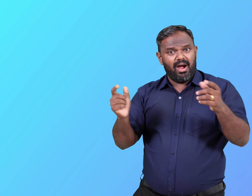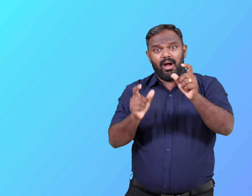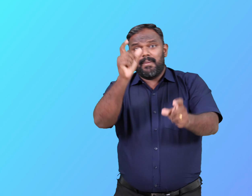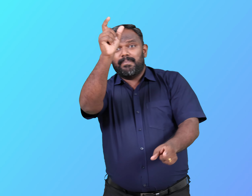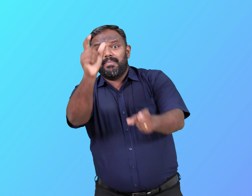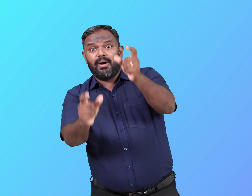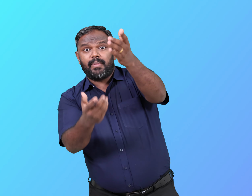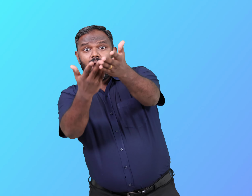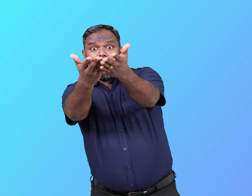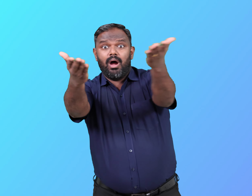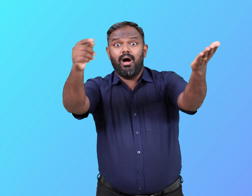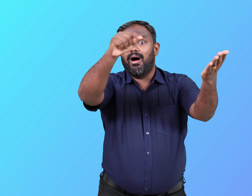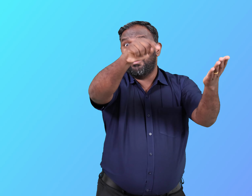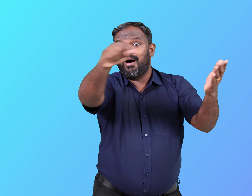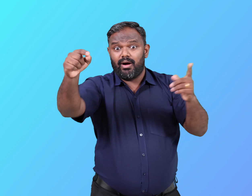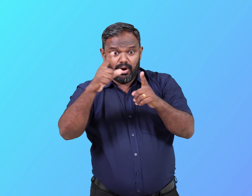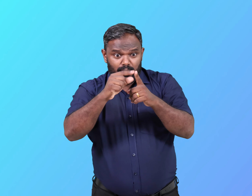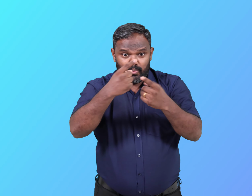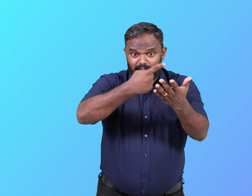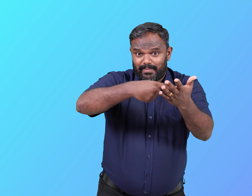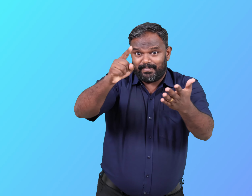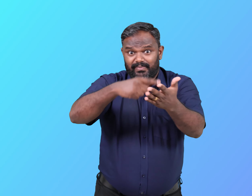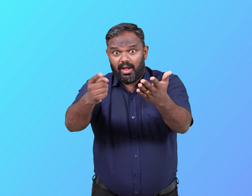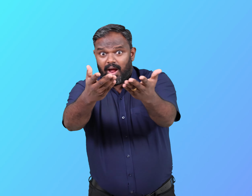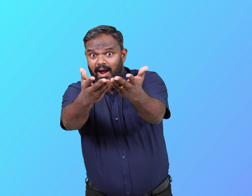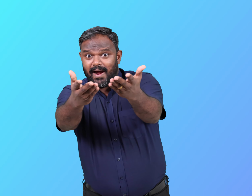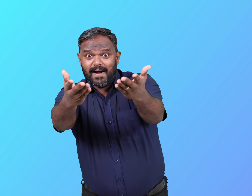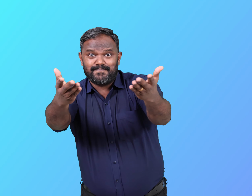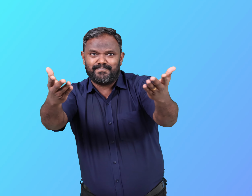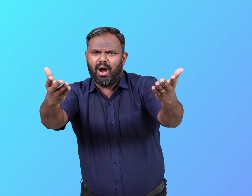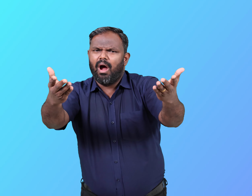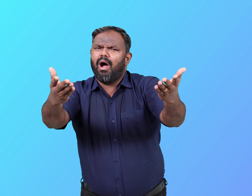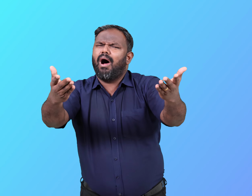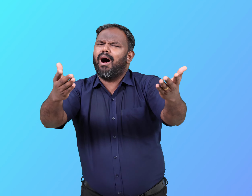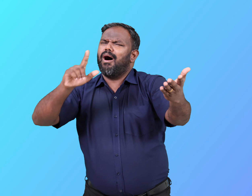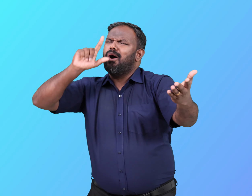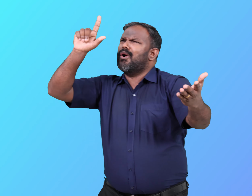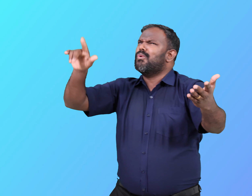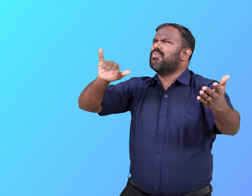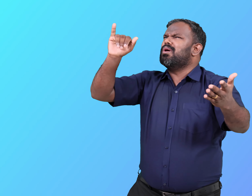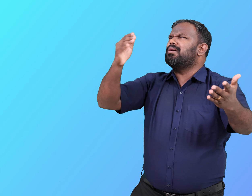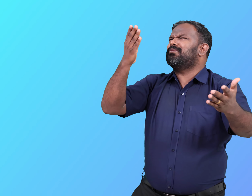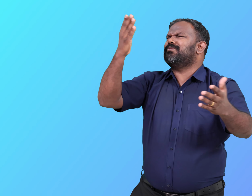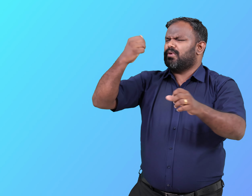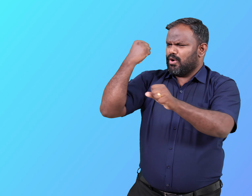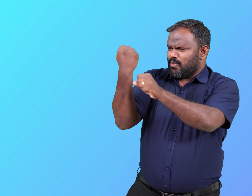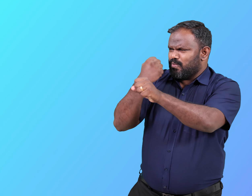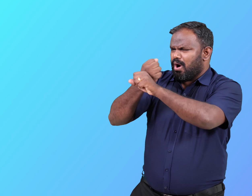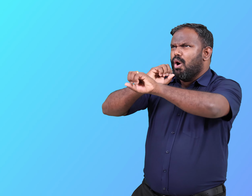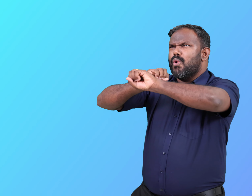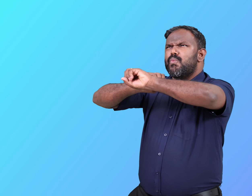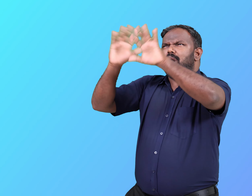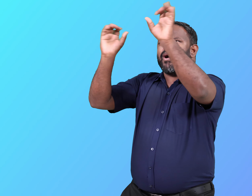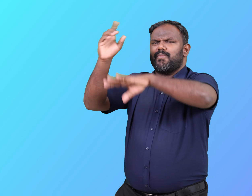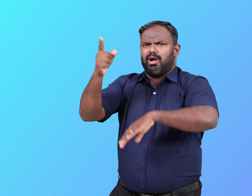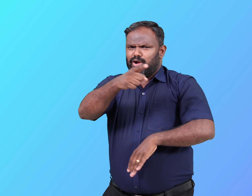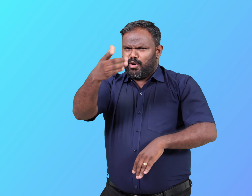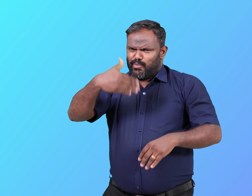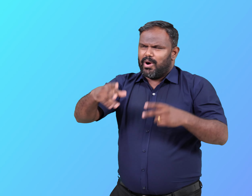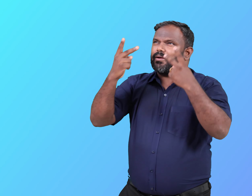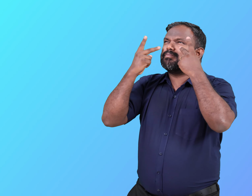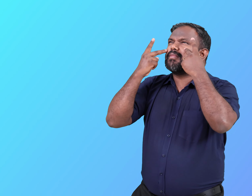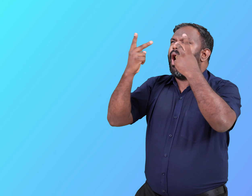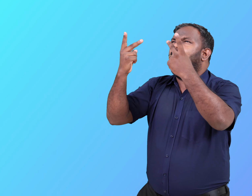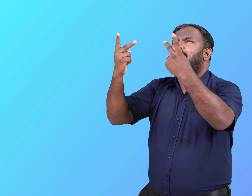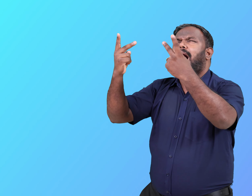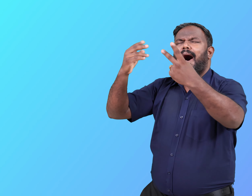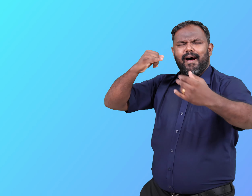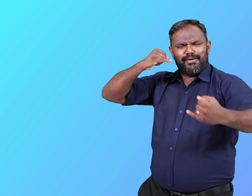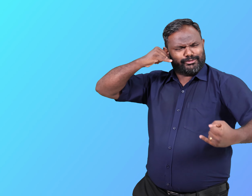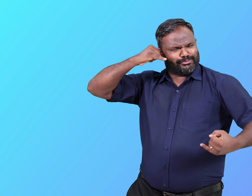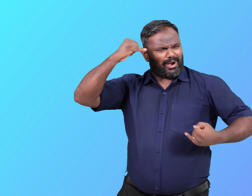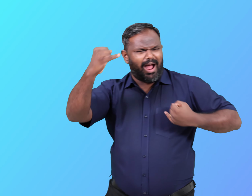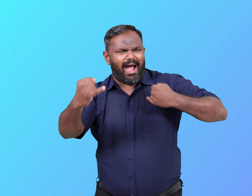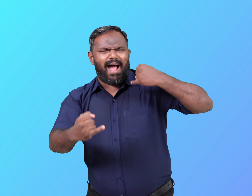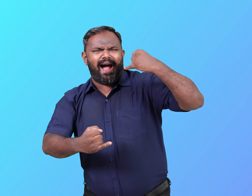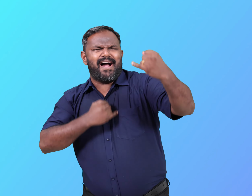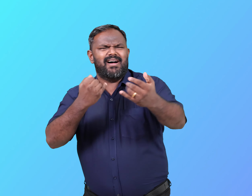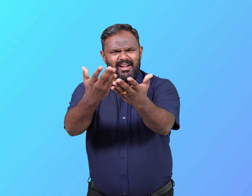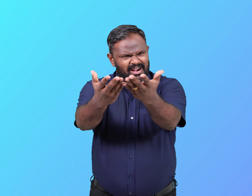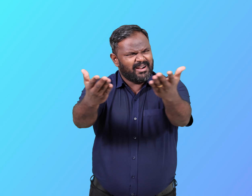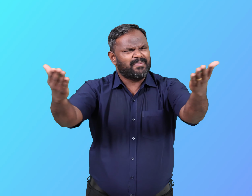All who live to please the LORD will rejoice in what he has done.